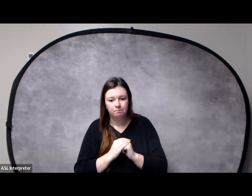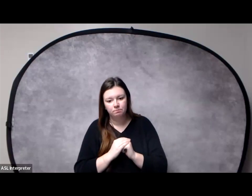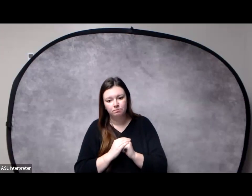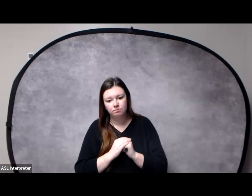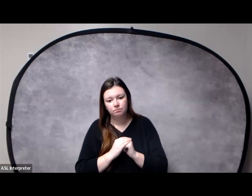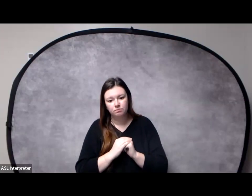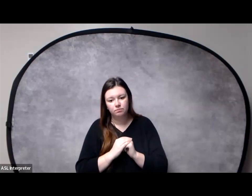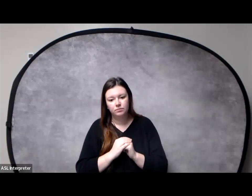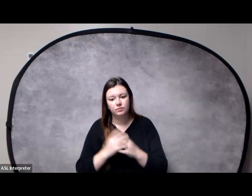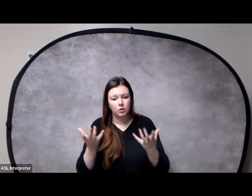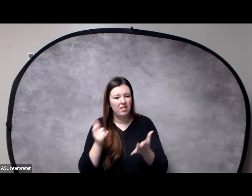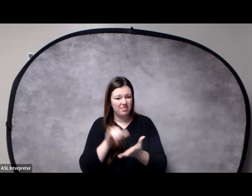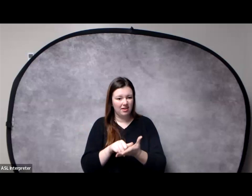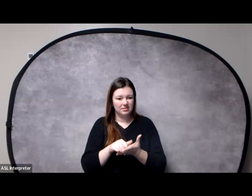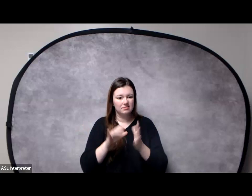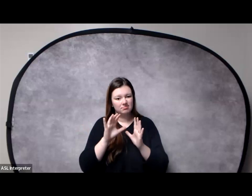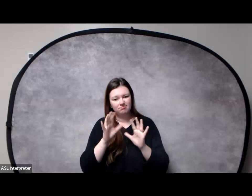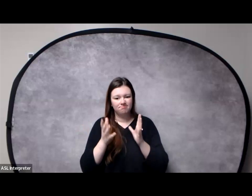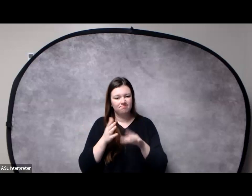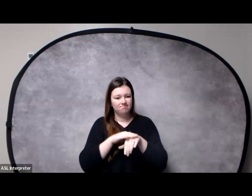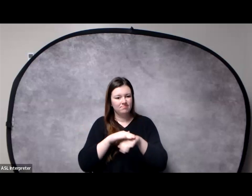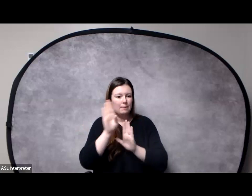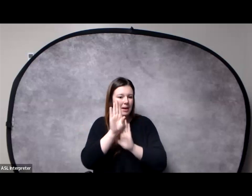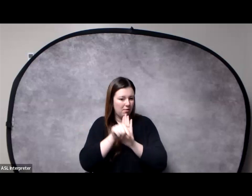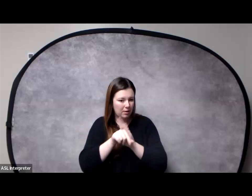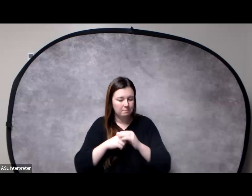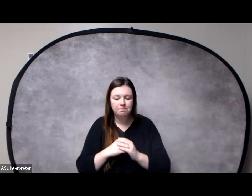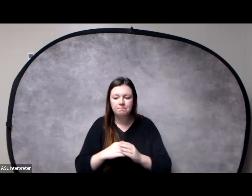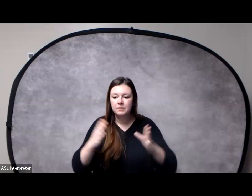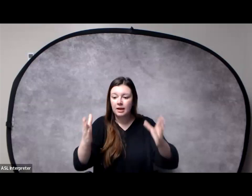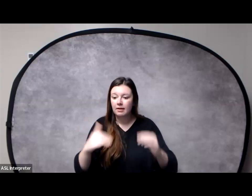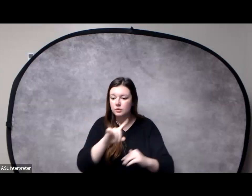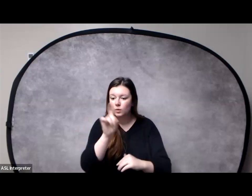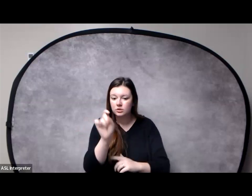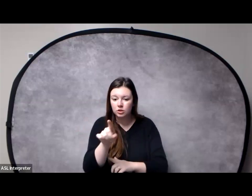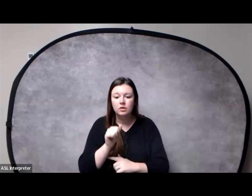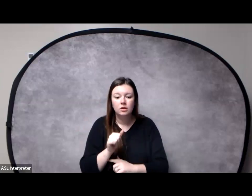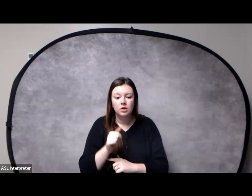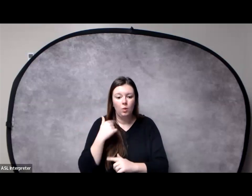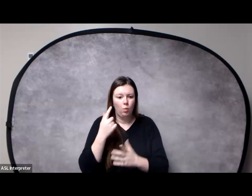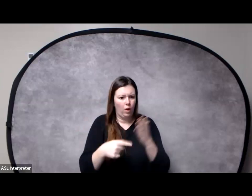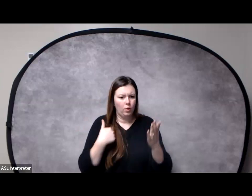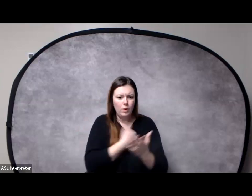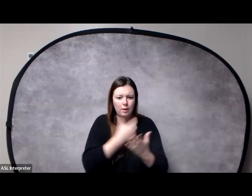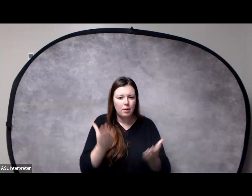So that's the background but the next question is, what are we proposing to do with this regulation?